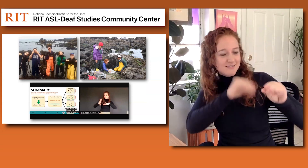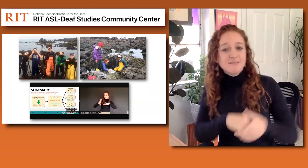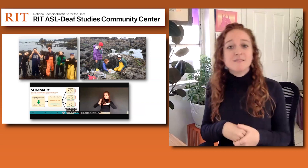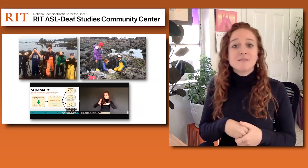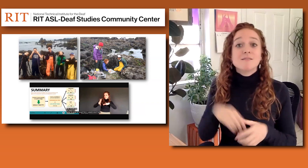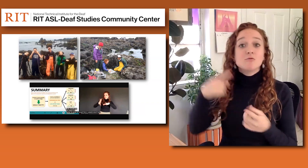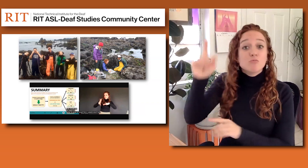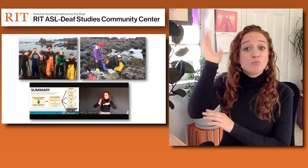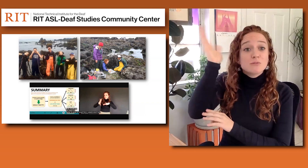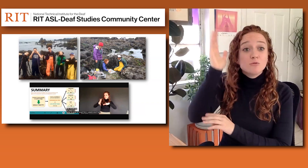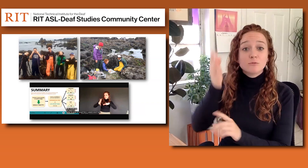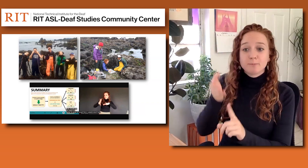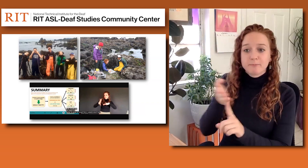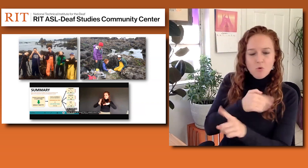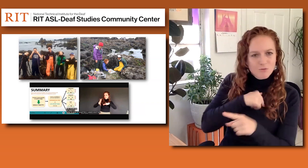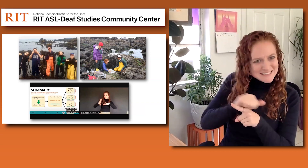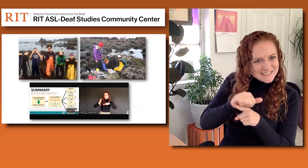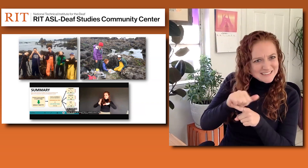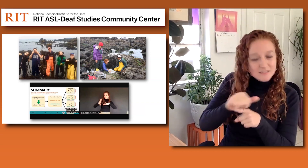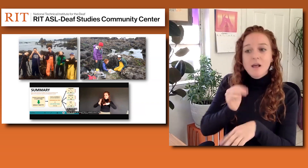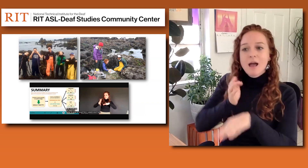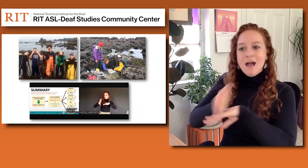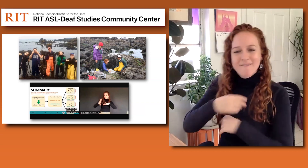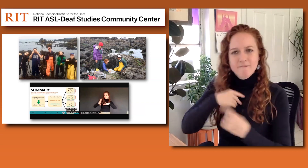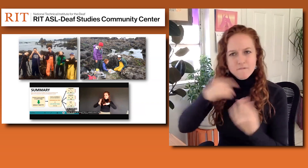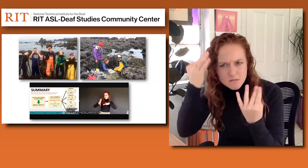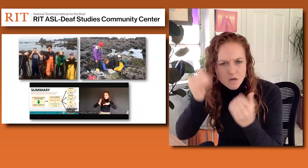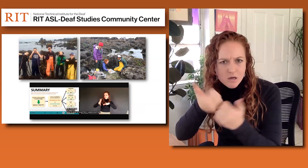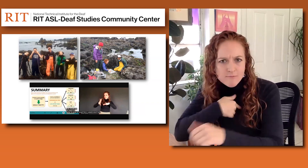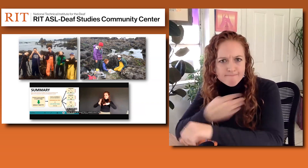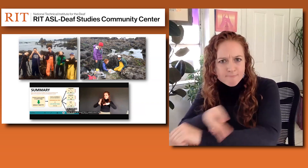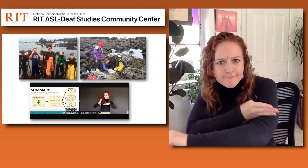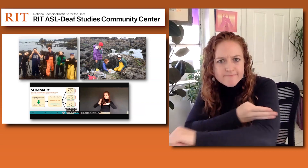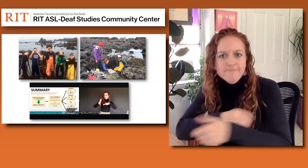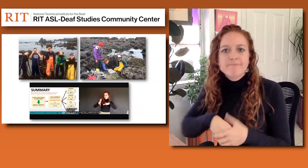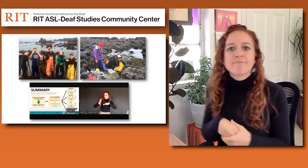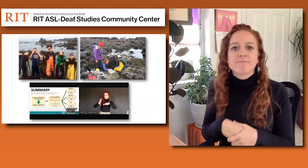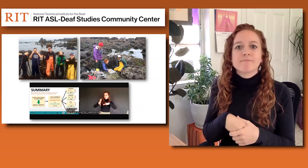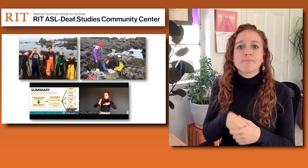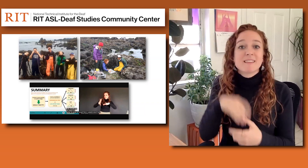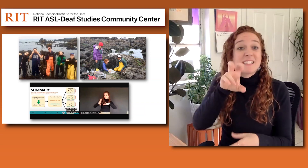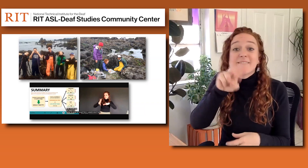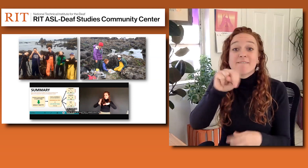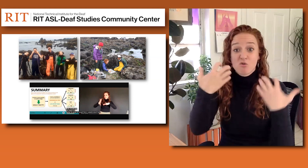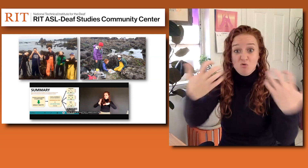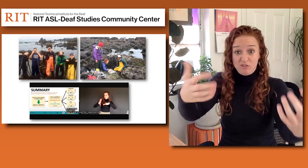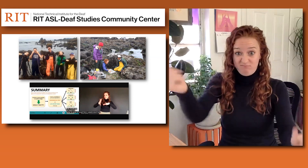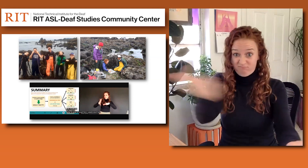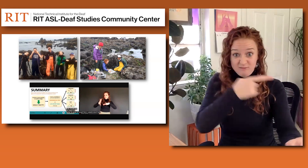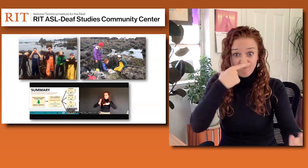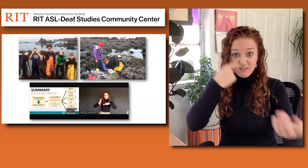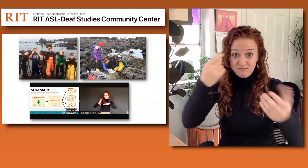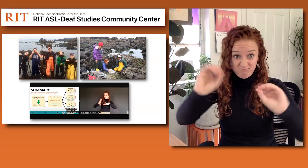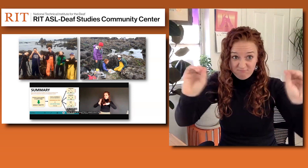I'm thinking of different ways I can do it. I practice before I present. Afterwards, I think about how I can improve.